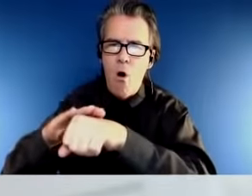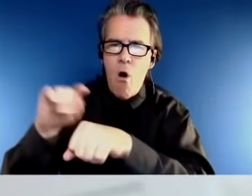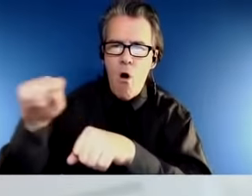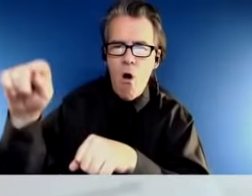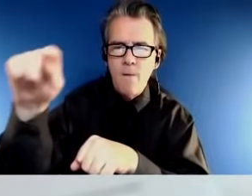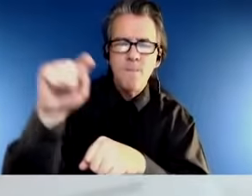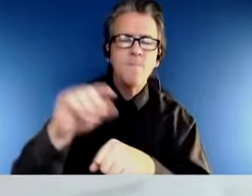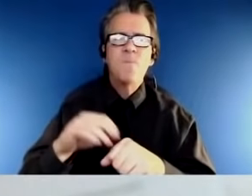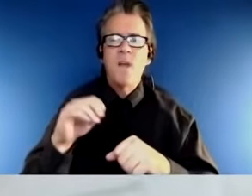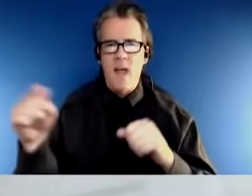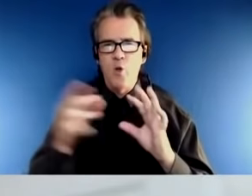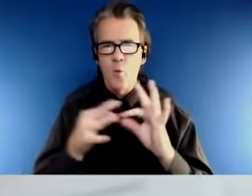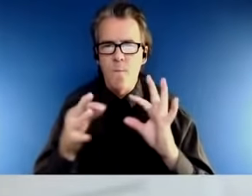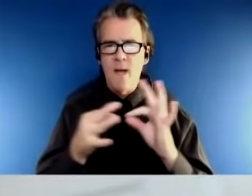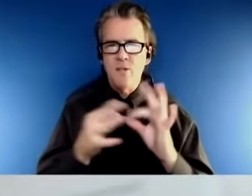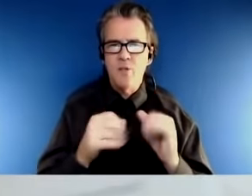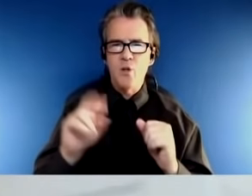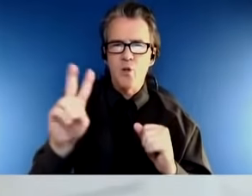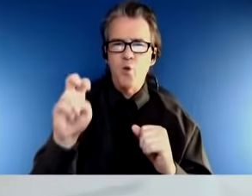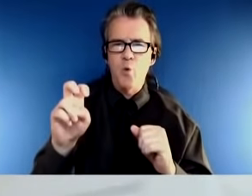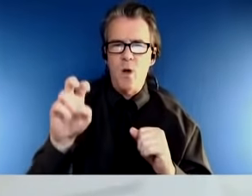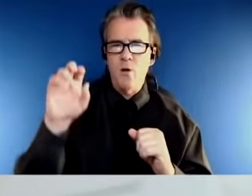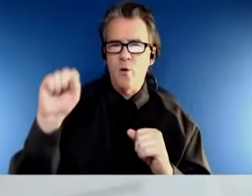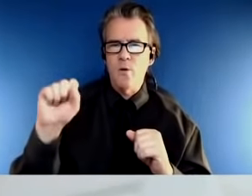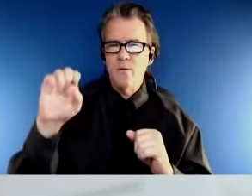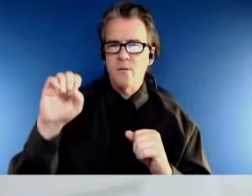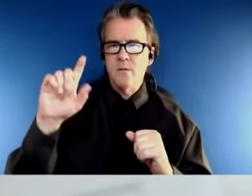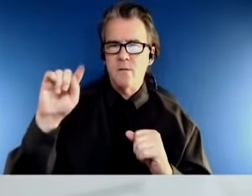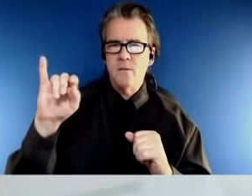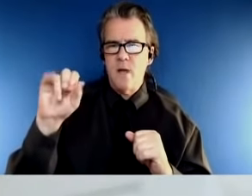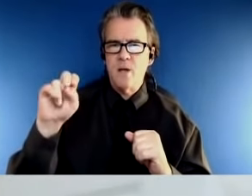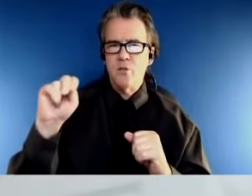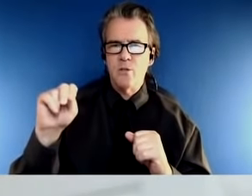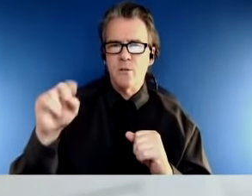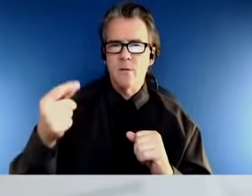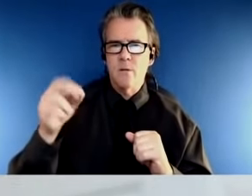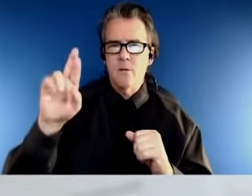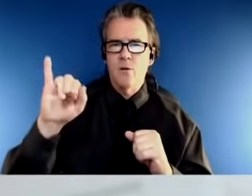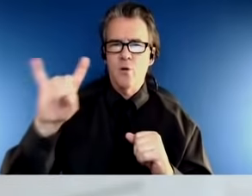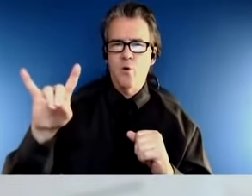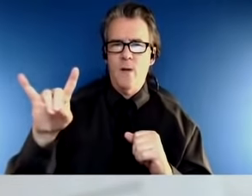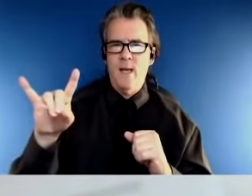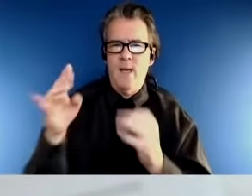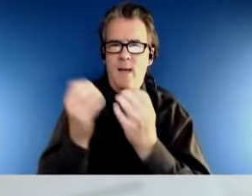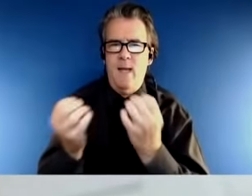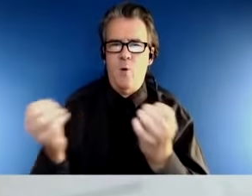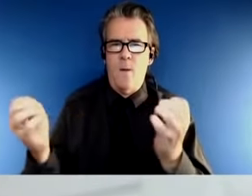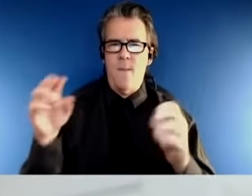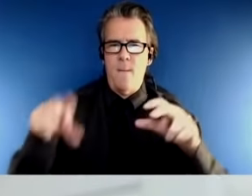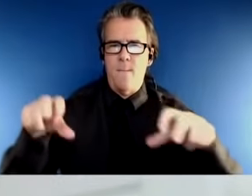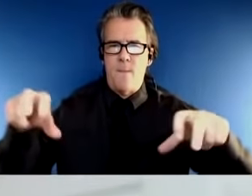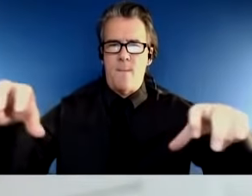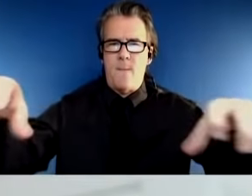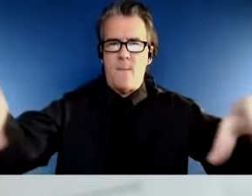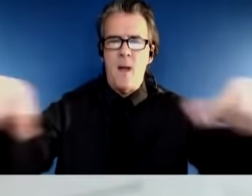So as we wrap up here tonight with our Public Safety Power Shutoff Briefing, I want to thank again Scott Strenfel, Mark Quinlan, Vanessa Bryan,